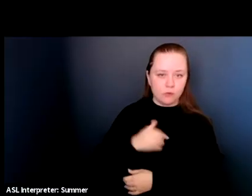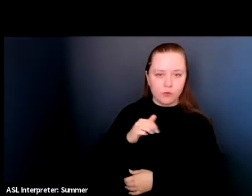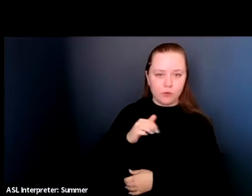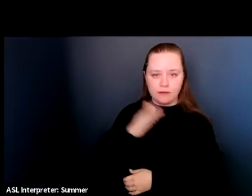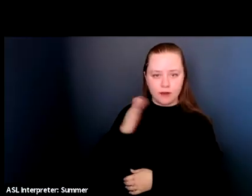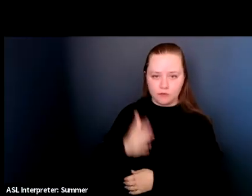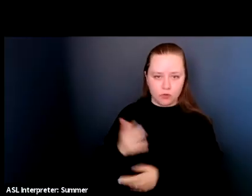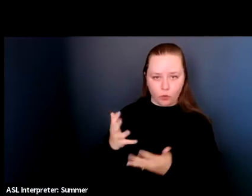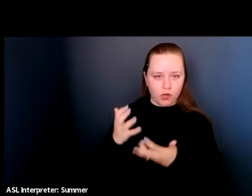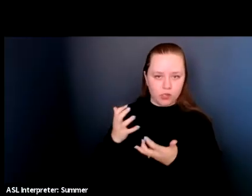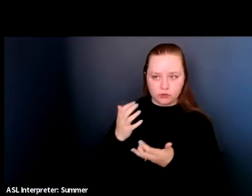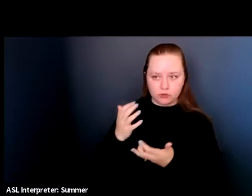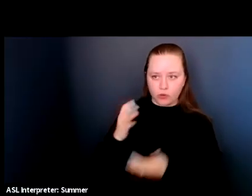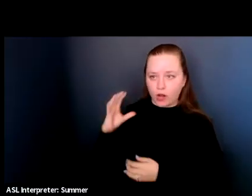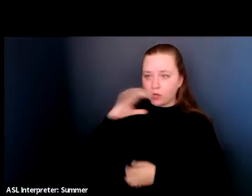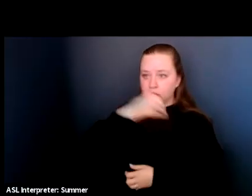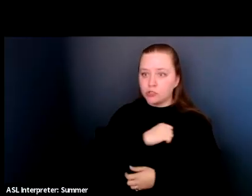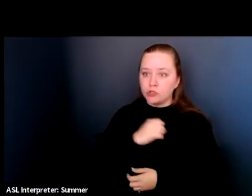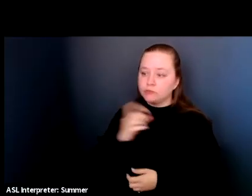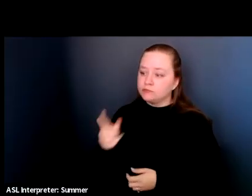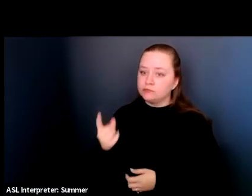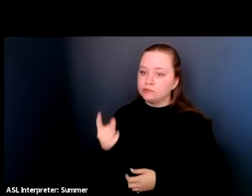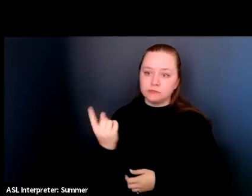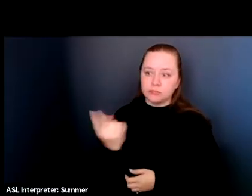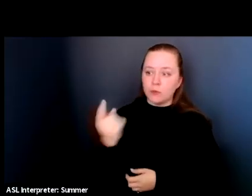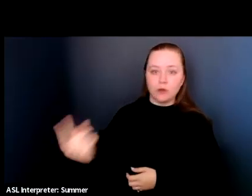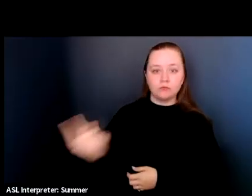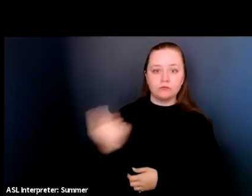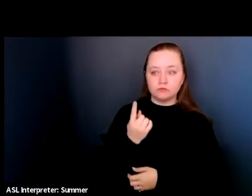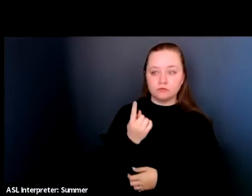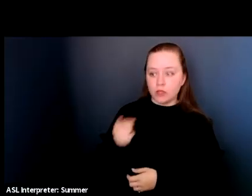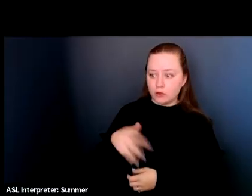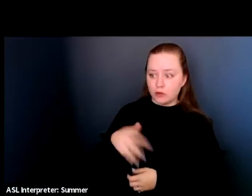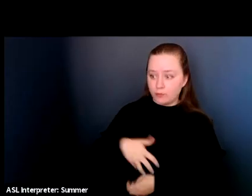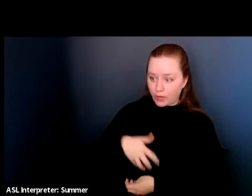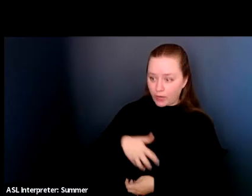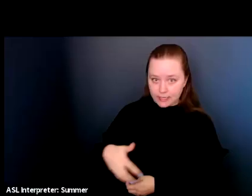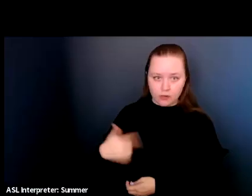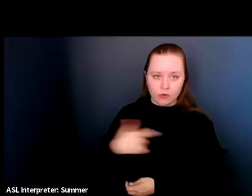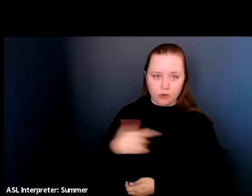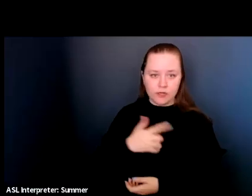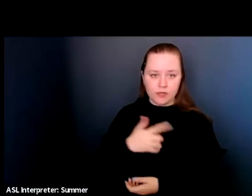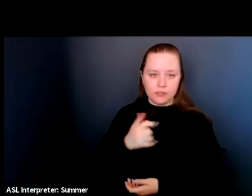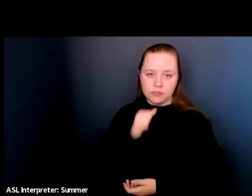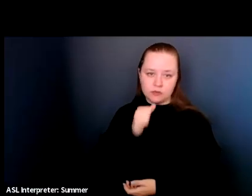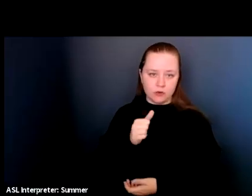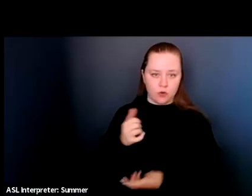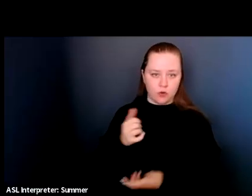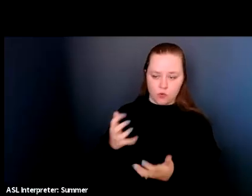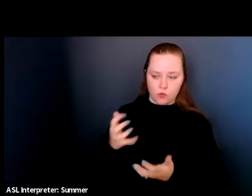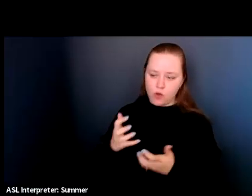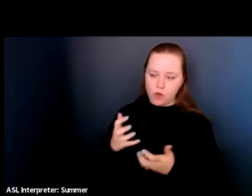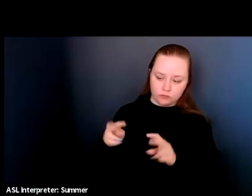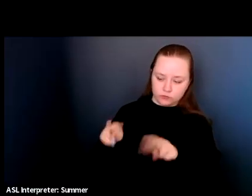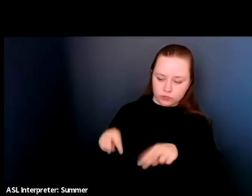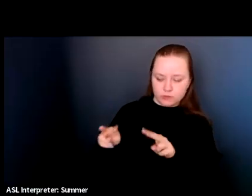because someone comes to us and they're pregnant, we don't ever want to place value judgments on that pregnancy